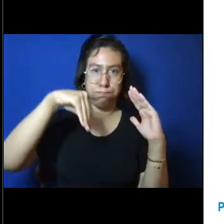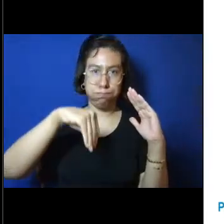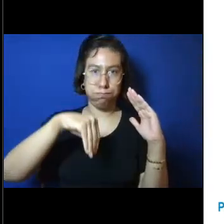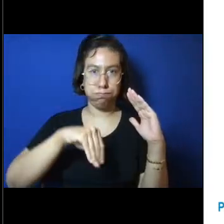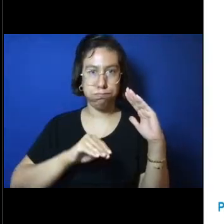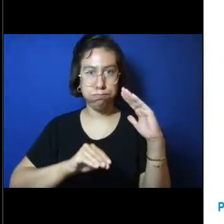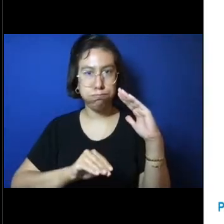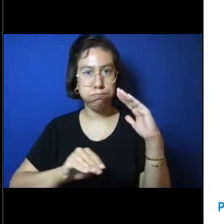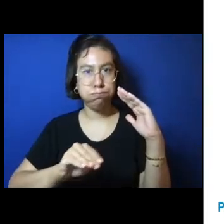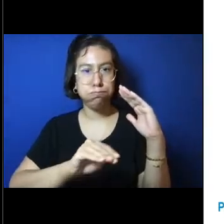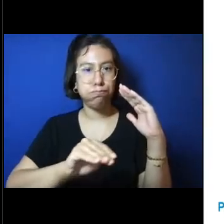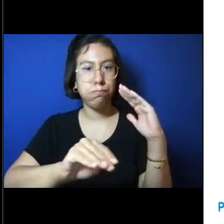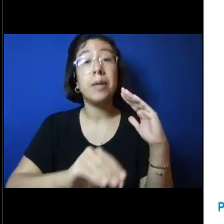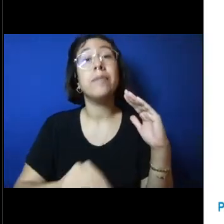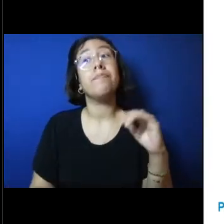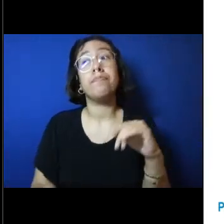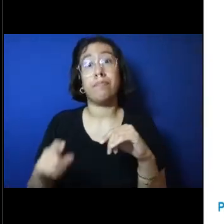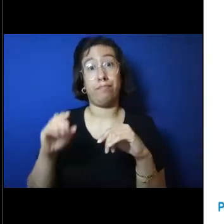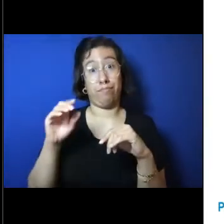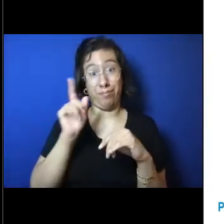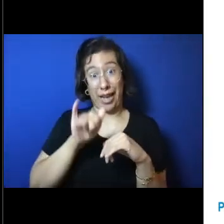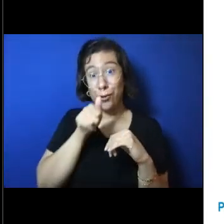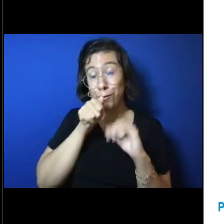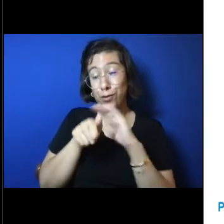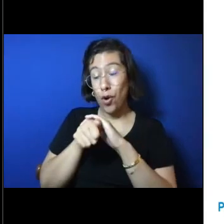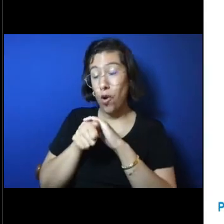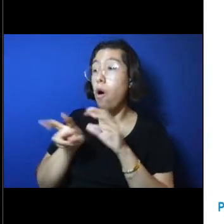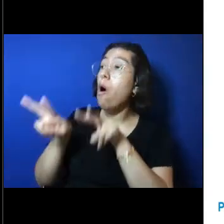and kind of buddy up to it and seem to just want to relax with the ROV.